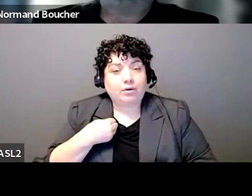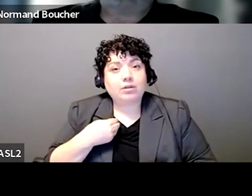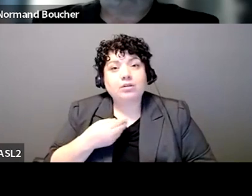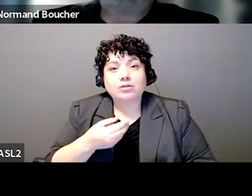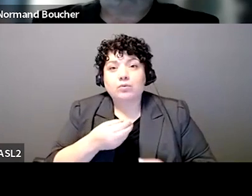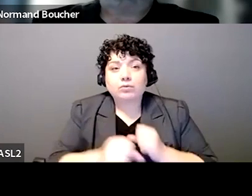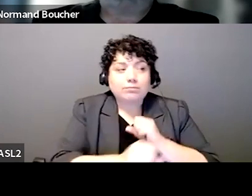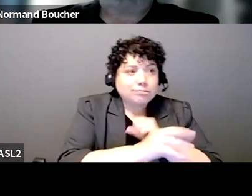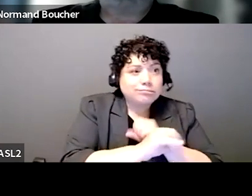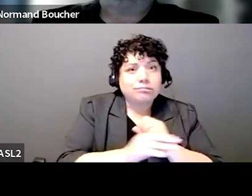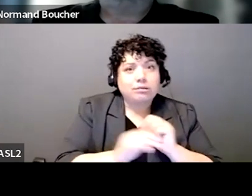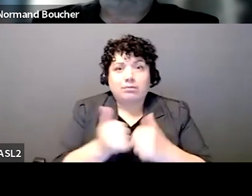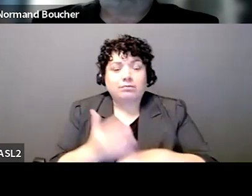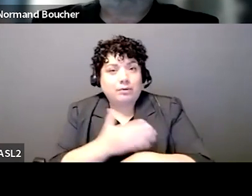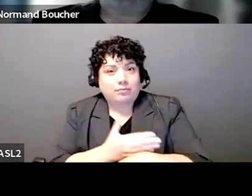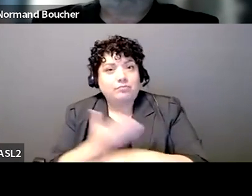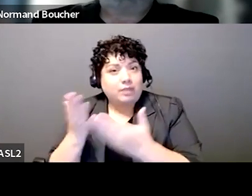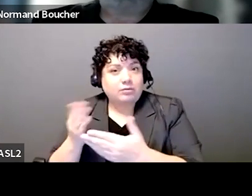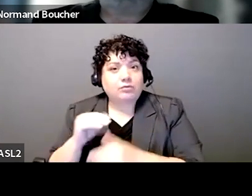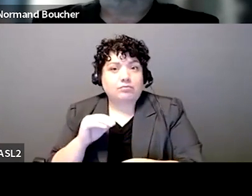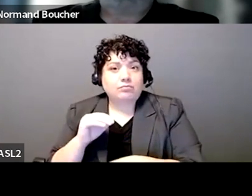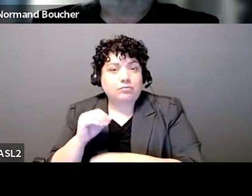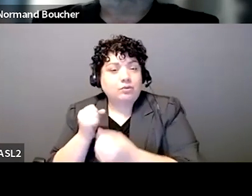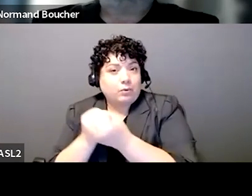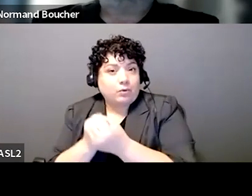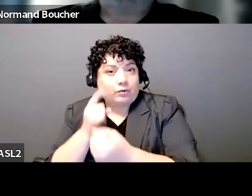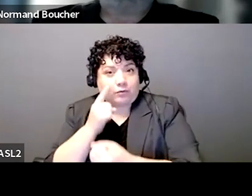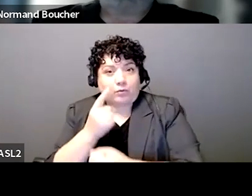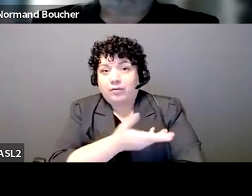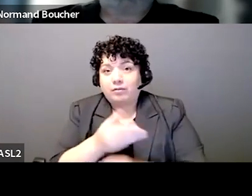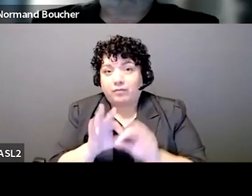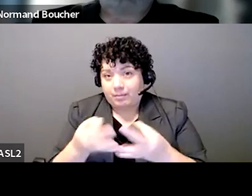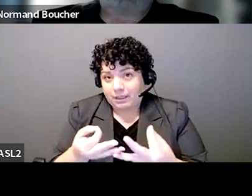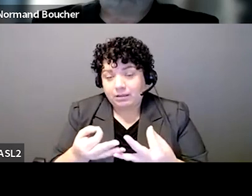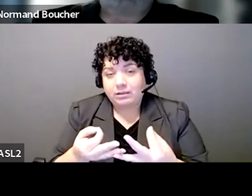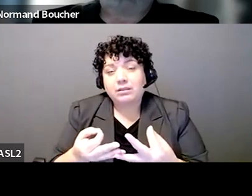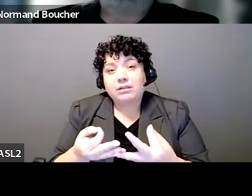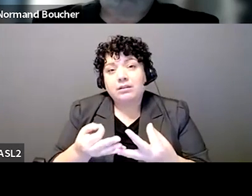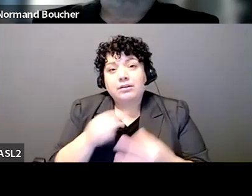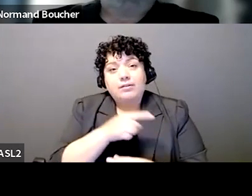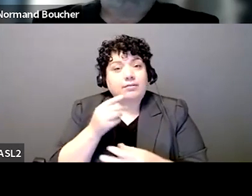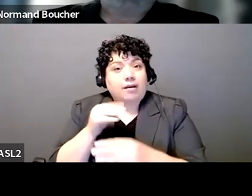better supports to help their families to get access and be aware of the kinds